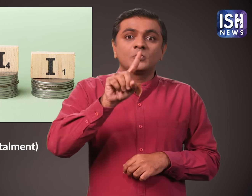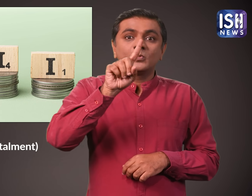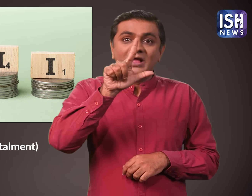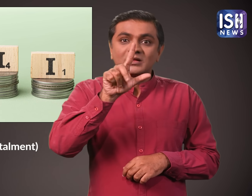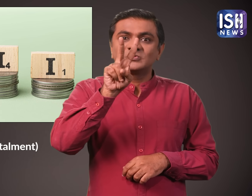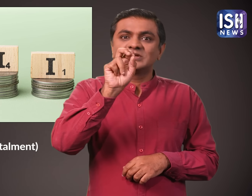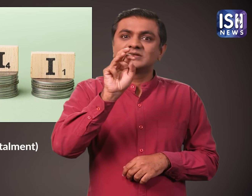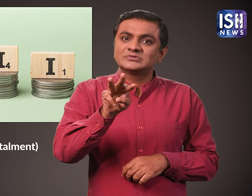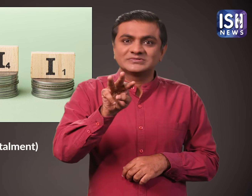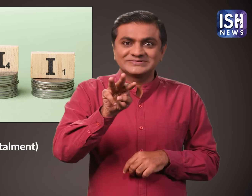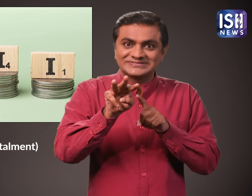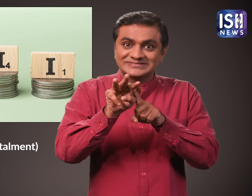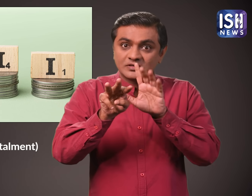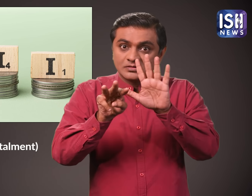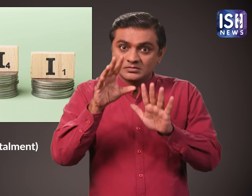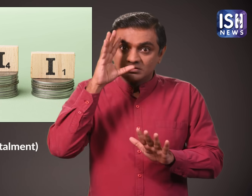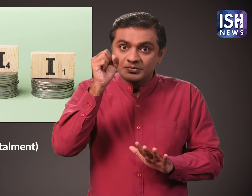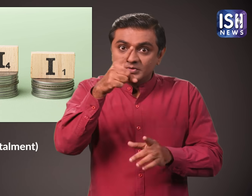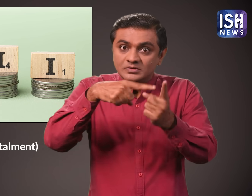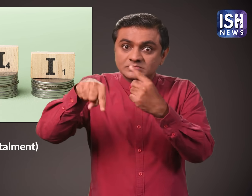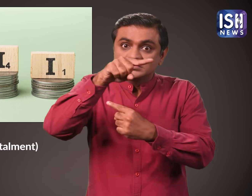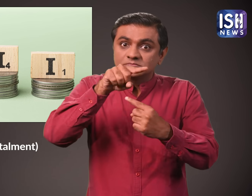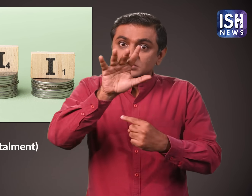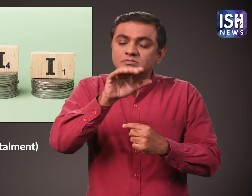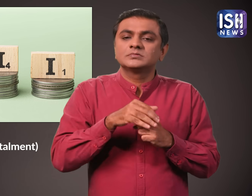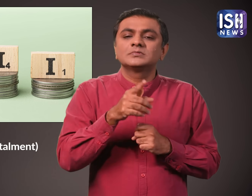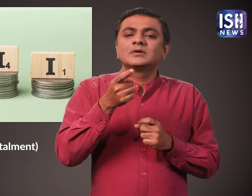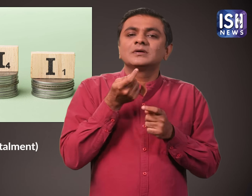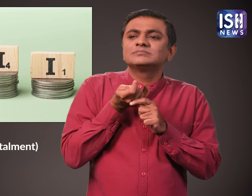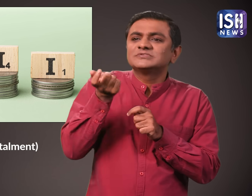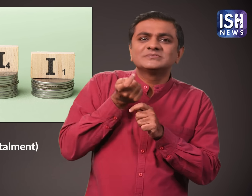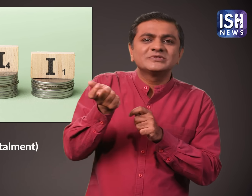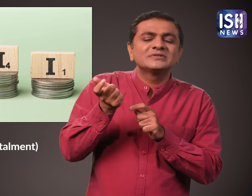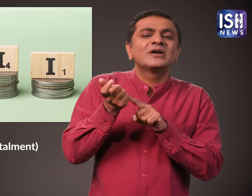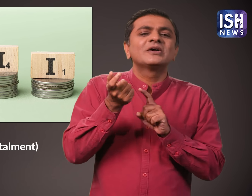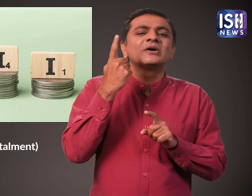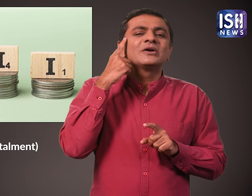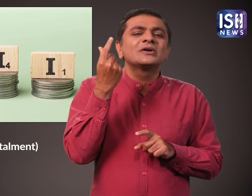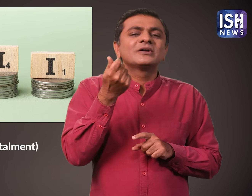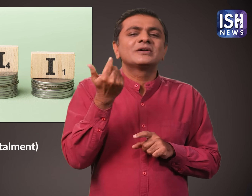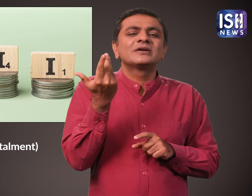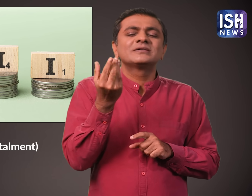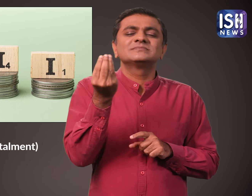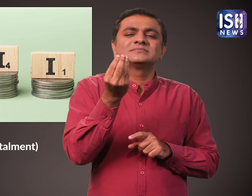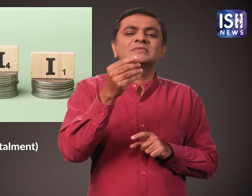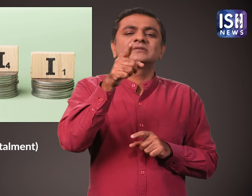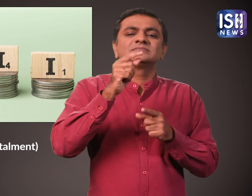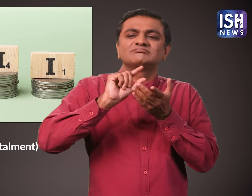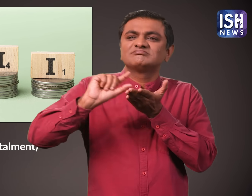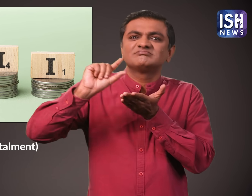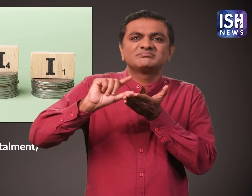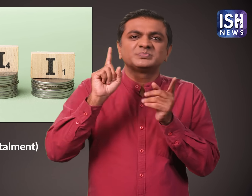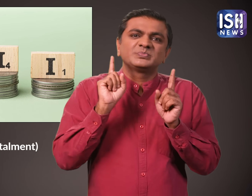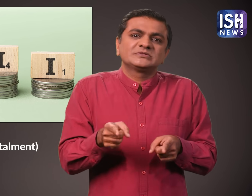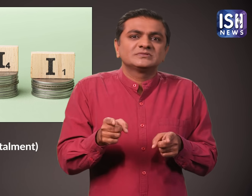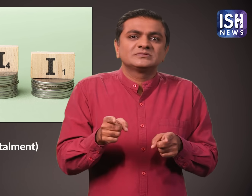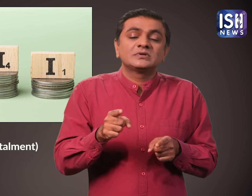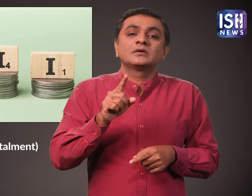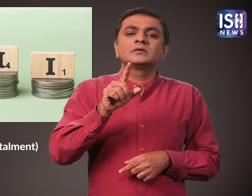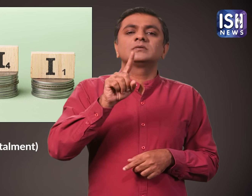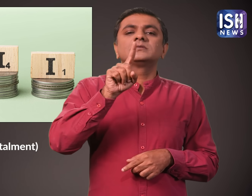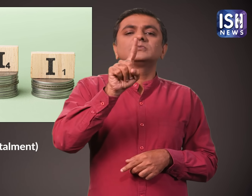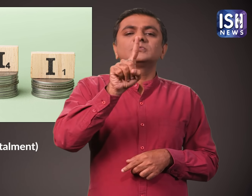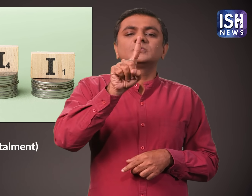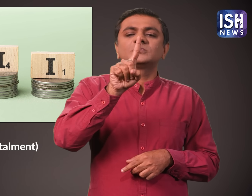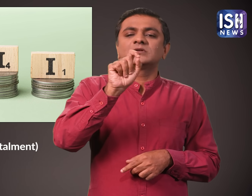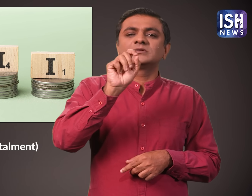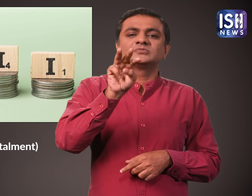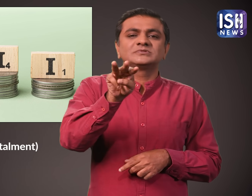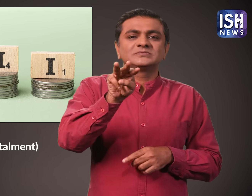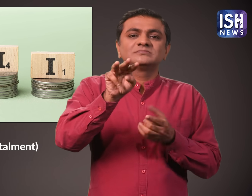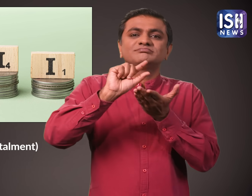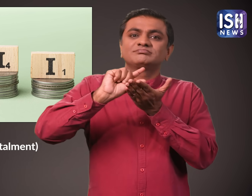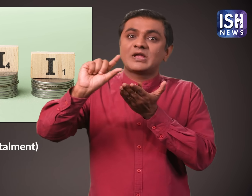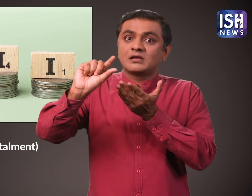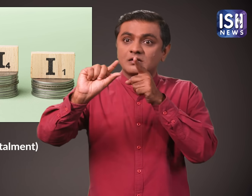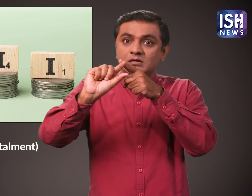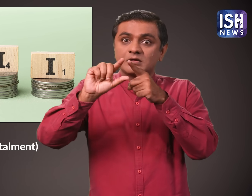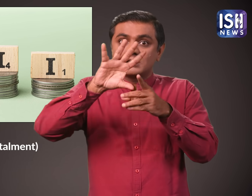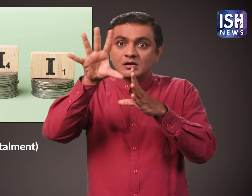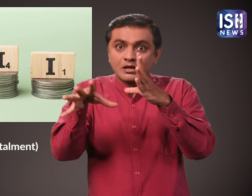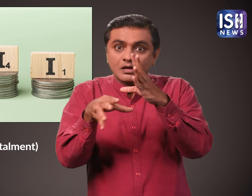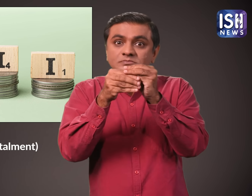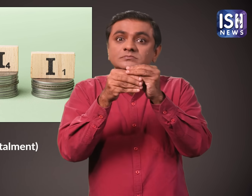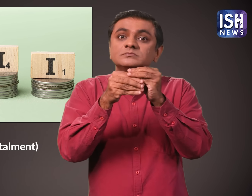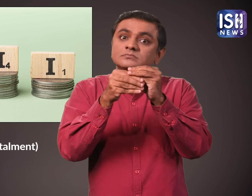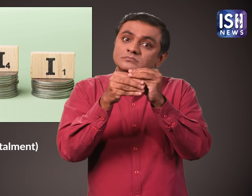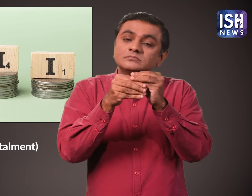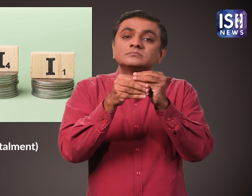Remember, If you take a ₹1,20,000 loan with a ₹10,000 EMI, interest will be charged extra